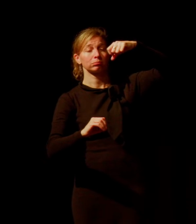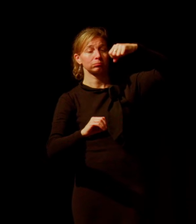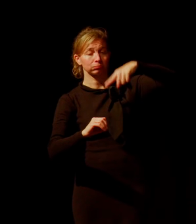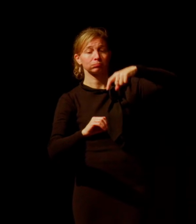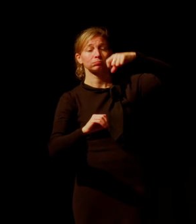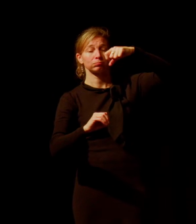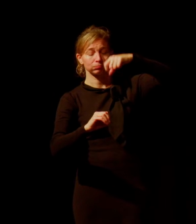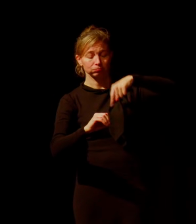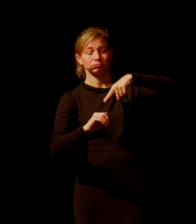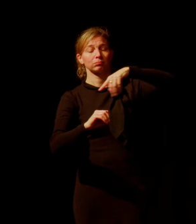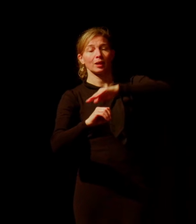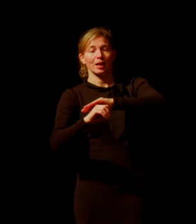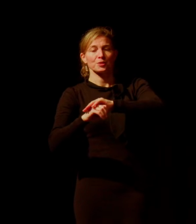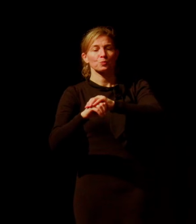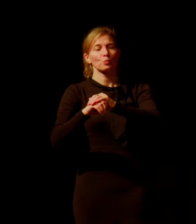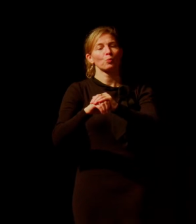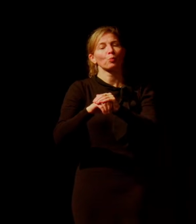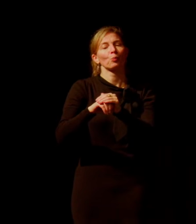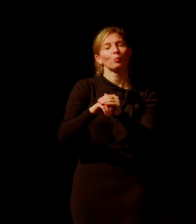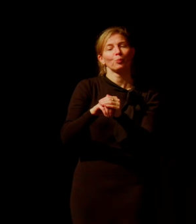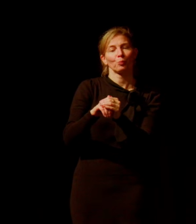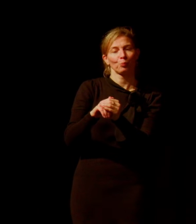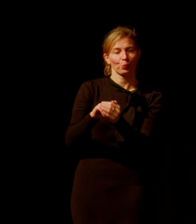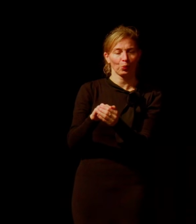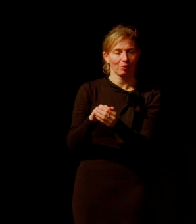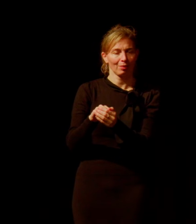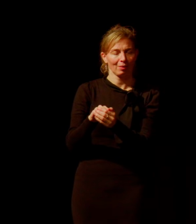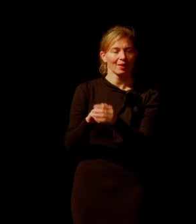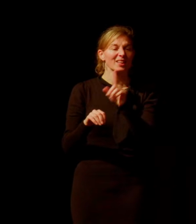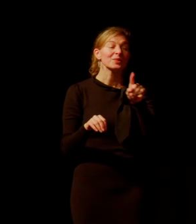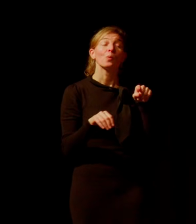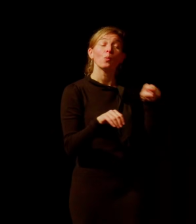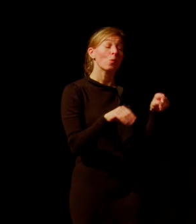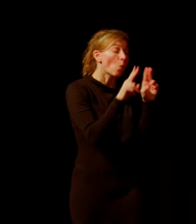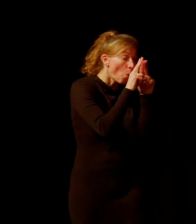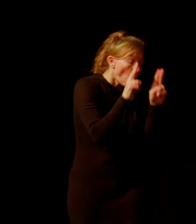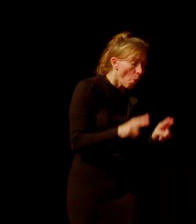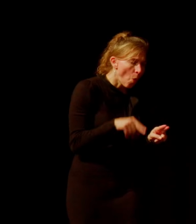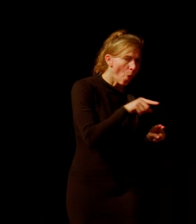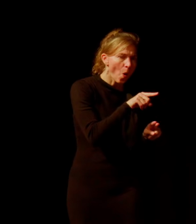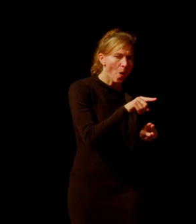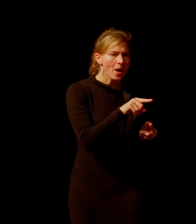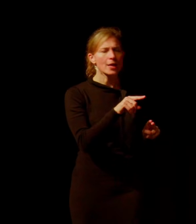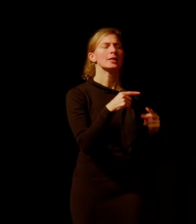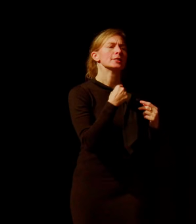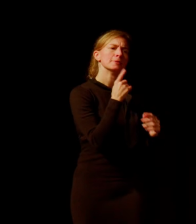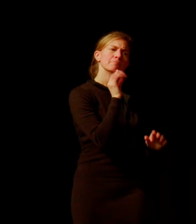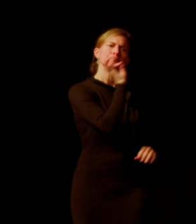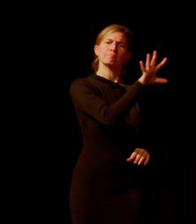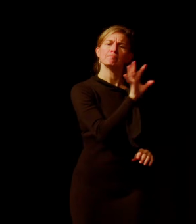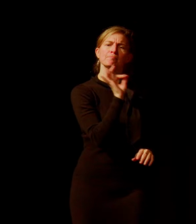Every time you speak up at home, you're exercising a muscle that grows stronger with each use.